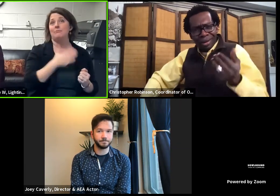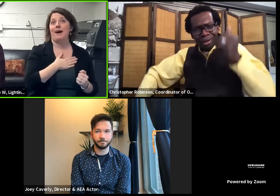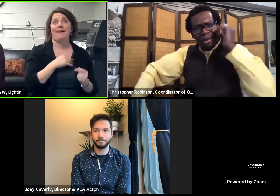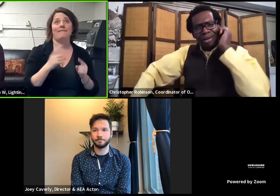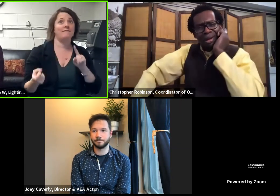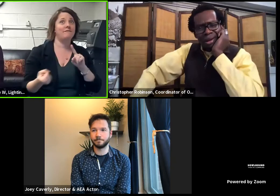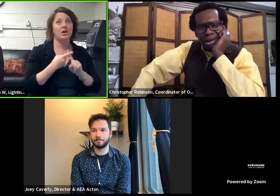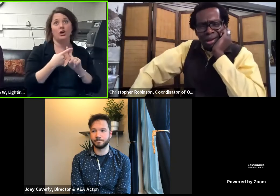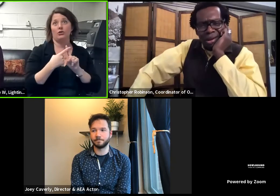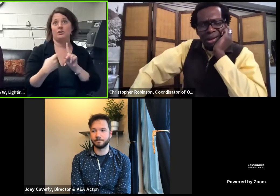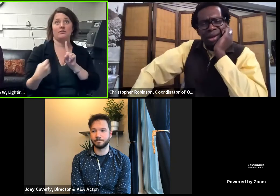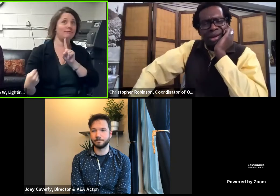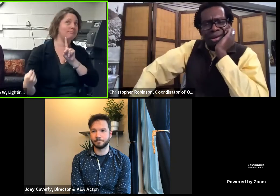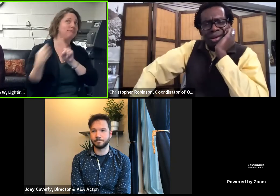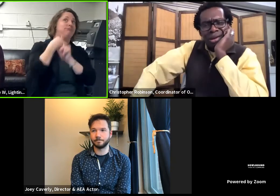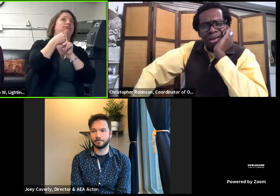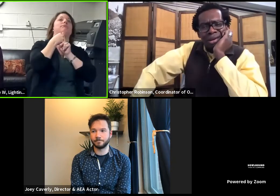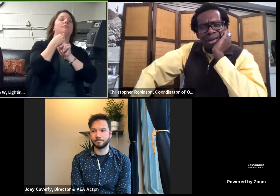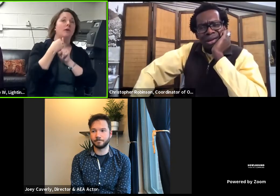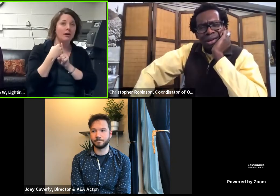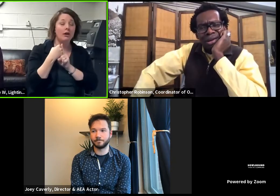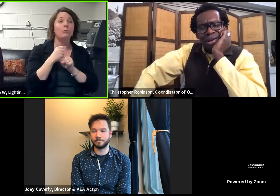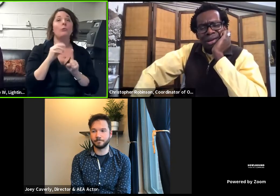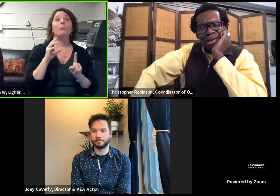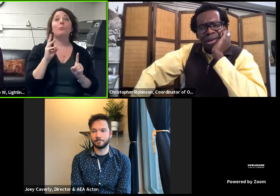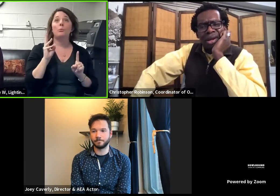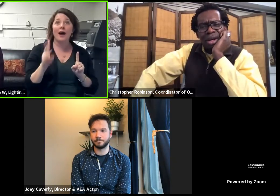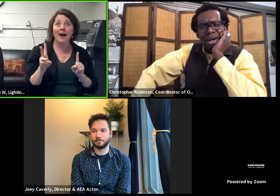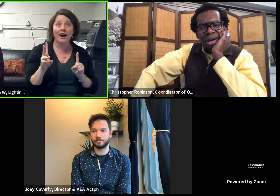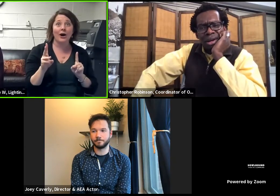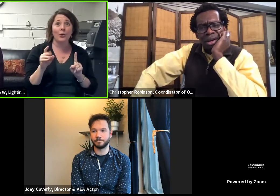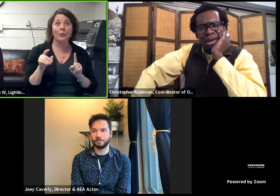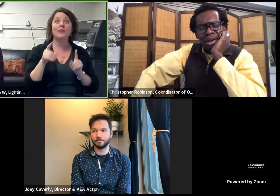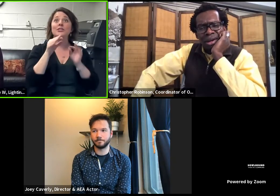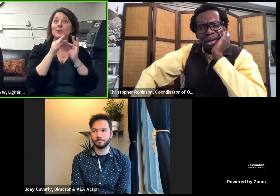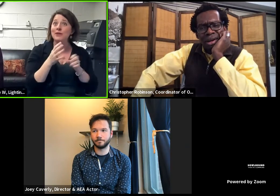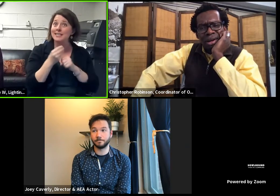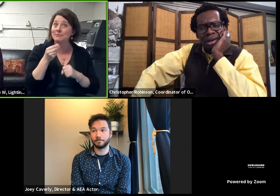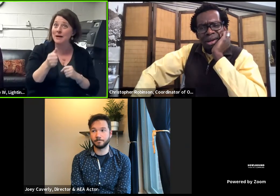that they were shocked, and that was my first experience that really hit me.